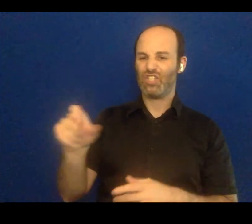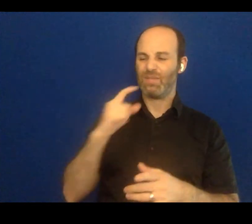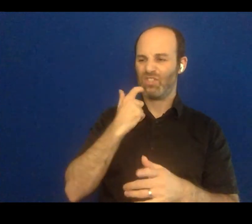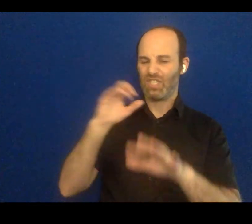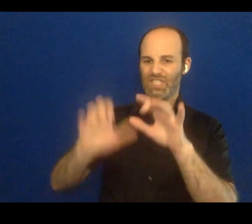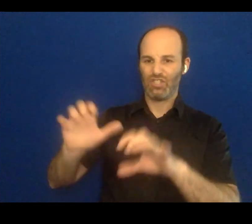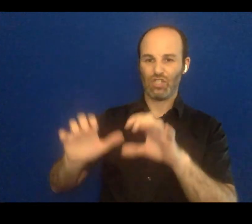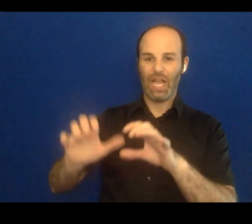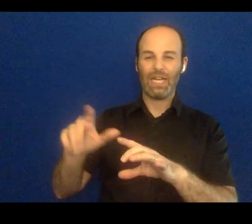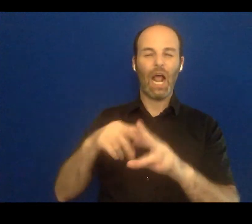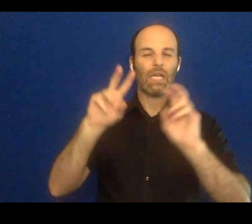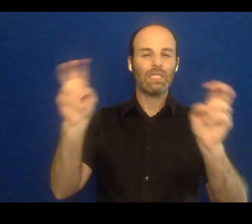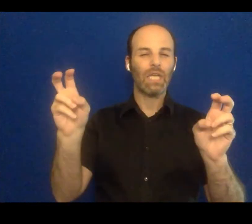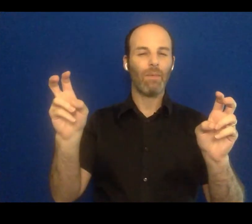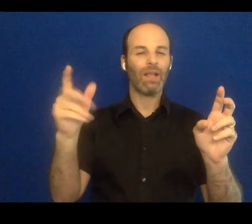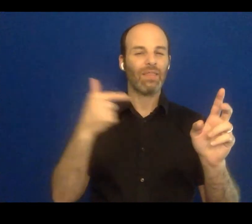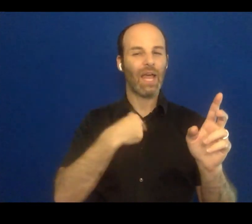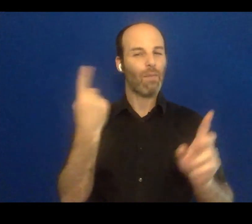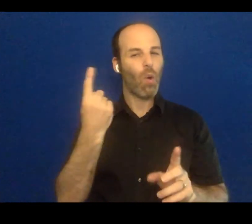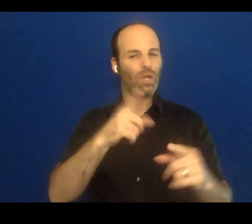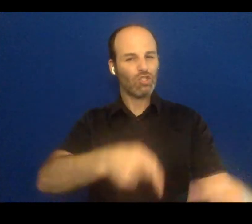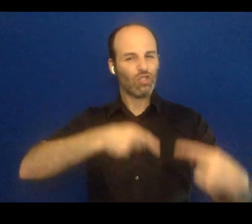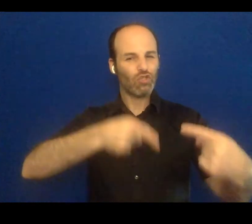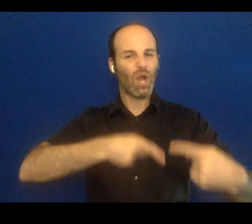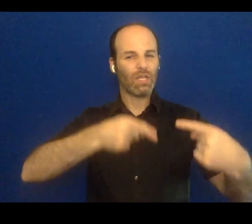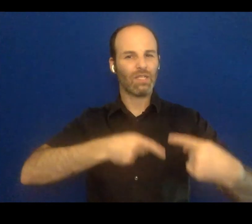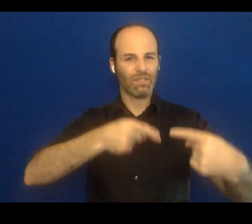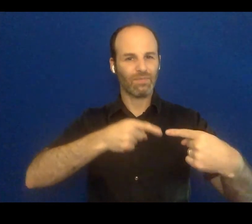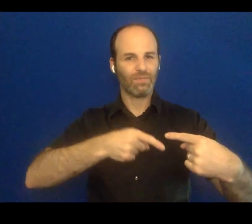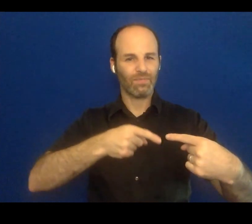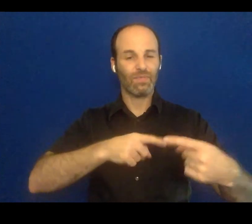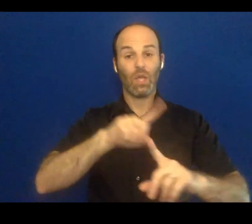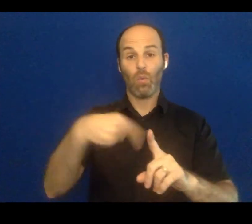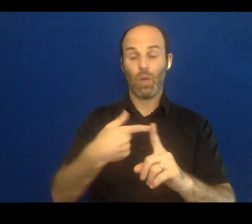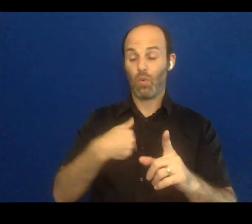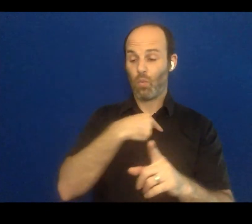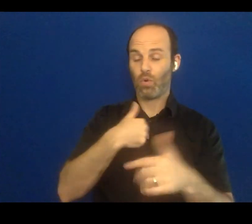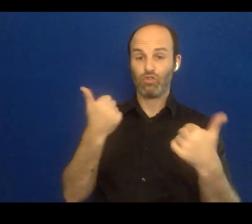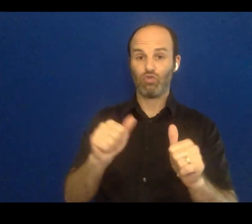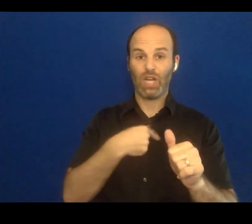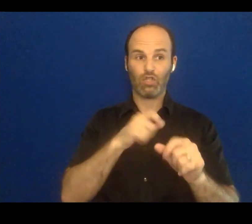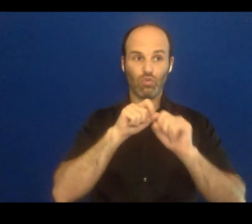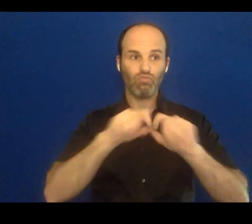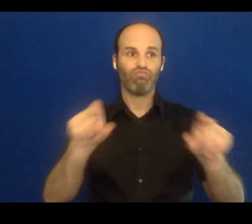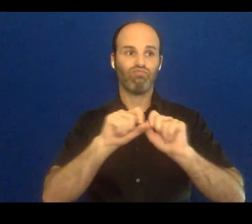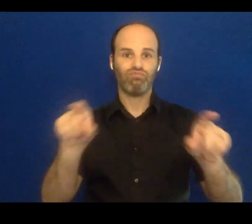JAMES PUT IN A CHAT A TOPIC THAT I ALWAYS STRUGGLE WITH WHEN WE TRY TO GET THE WORK OUT ABOUT